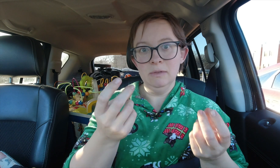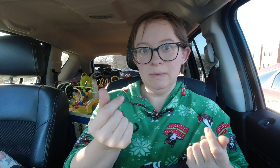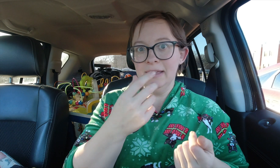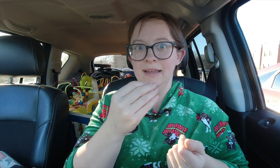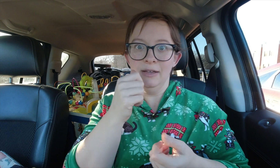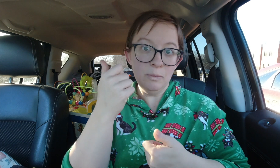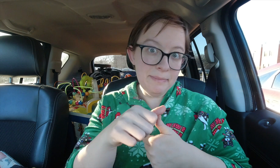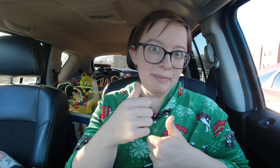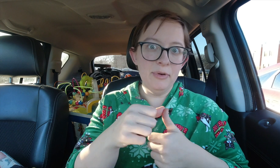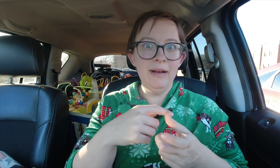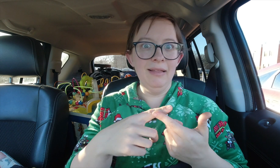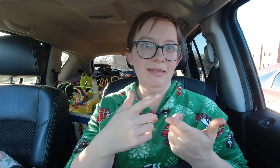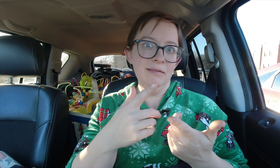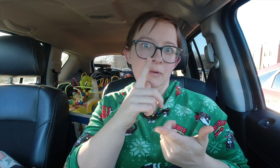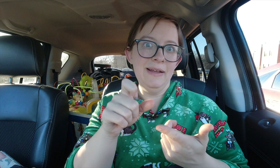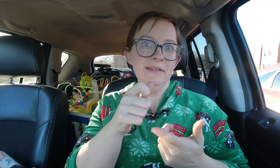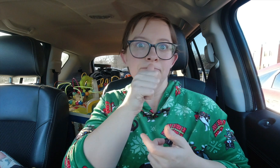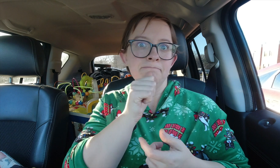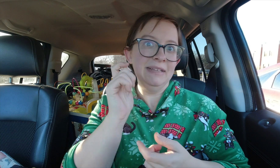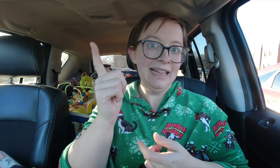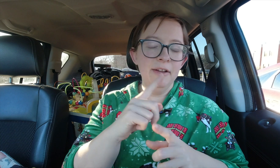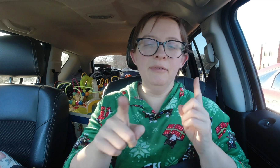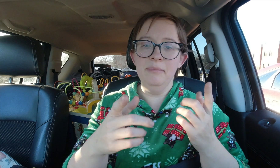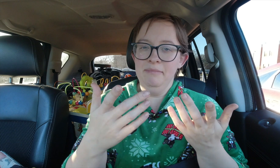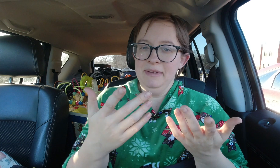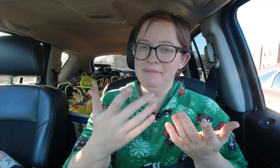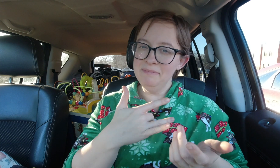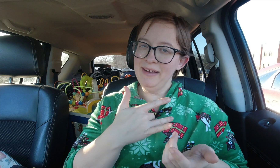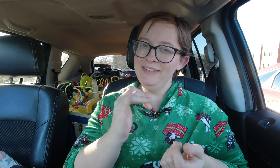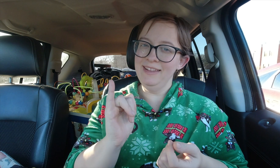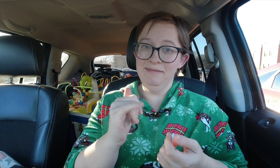because they're young, it heals quickly, they're not gonna remember it, and then they don't have to go through that pain later.